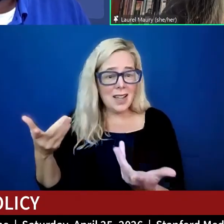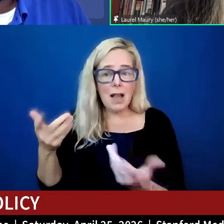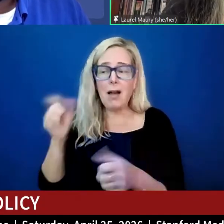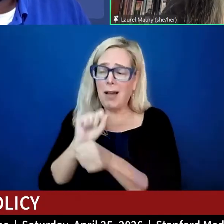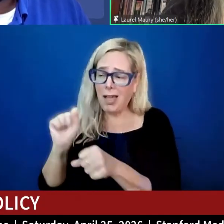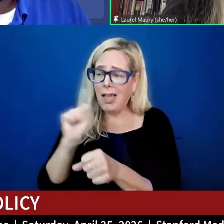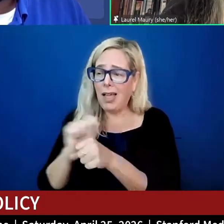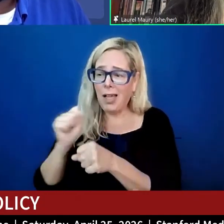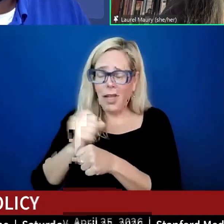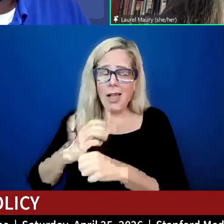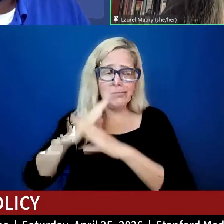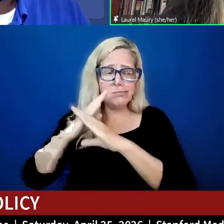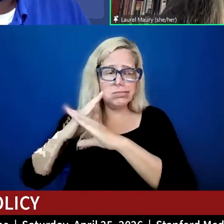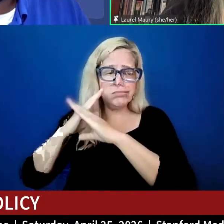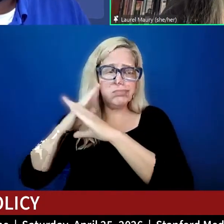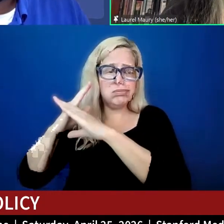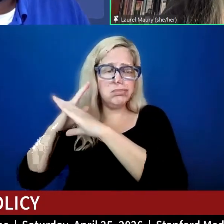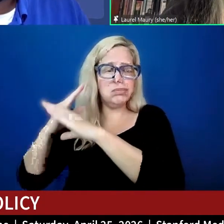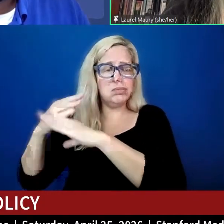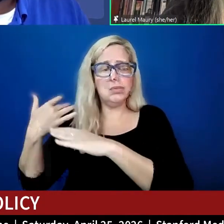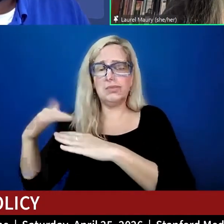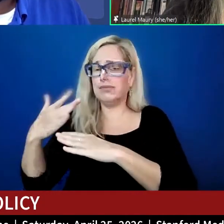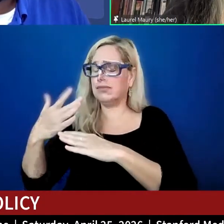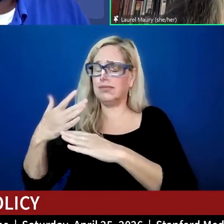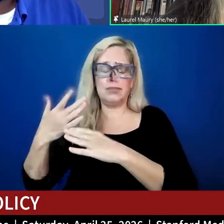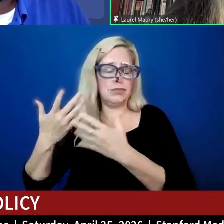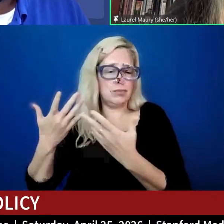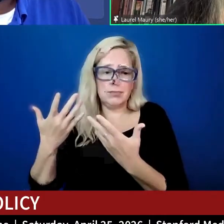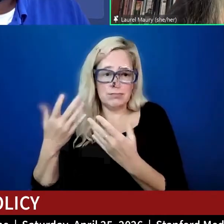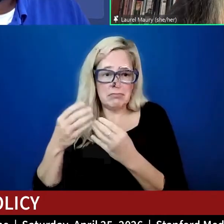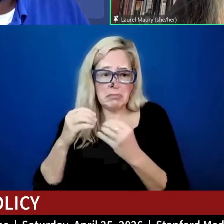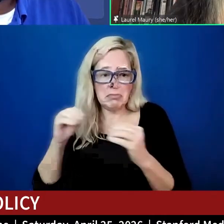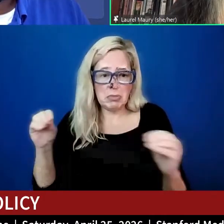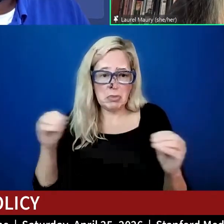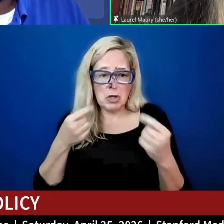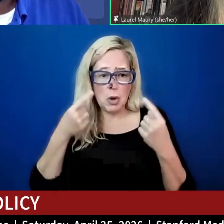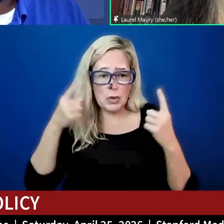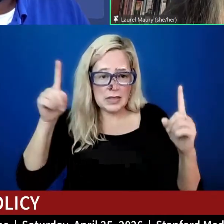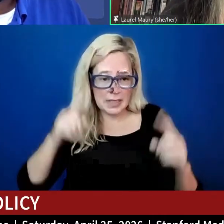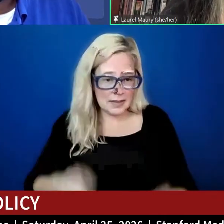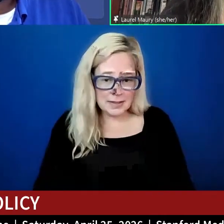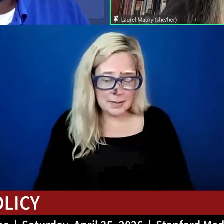then we started talking about legislation. And legislation is a mix of what is needed and what